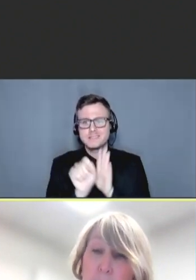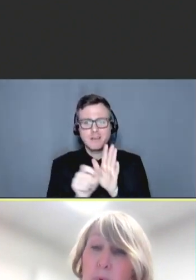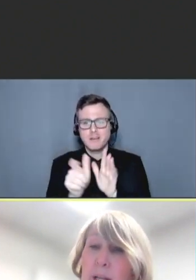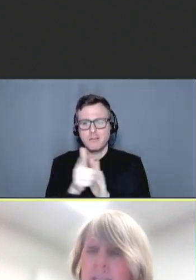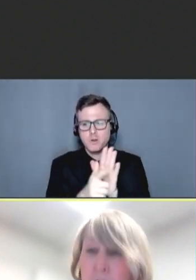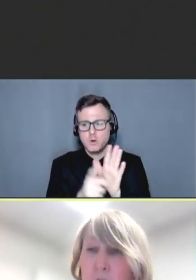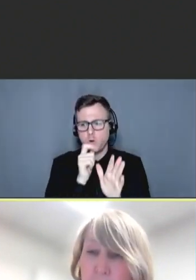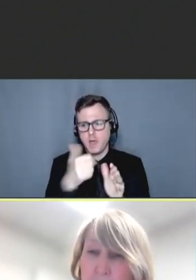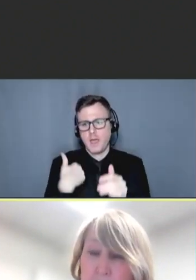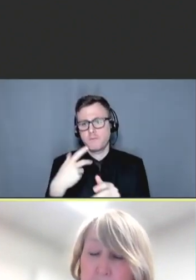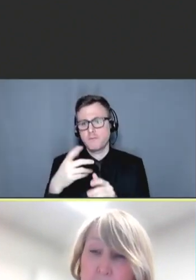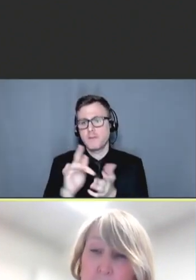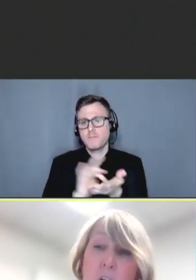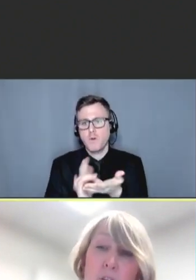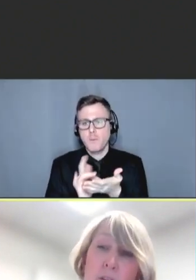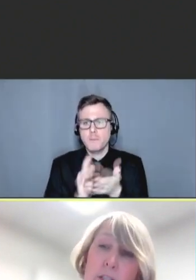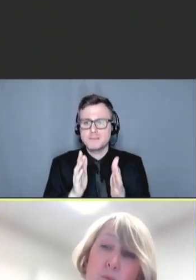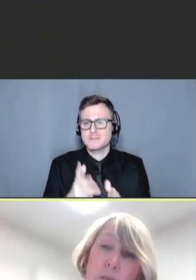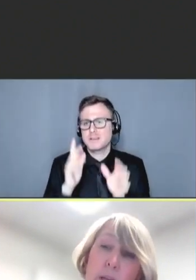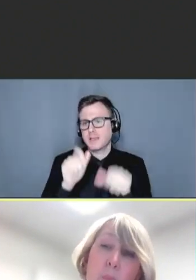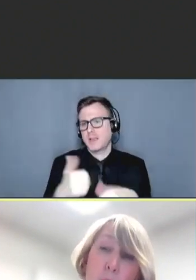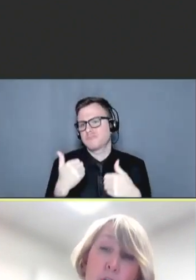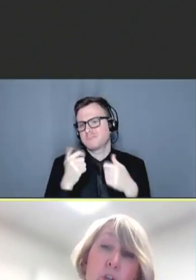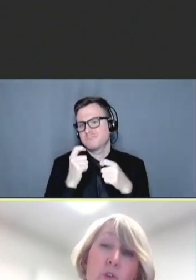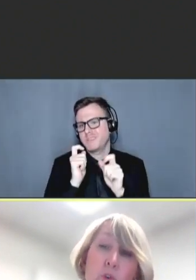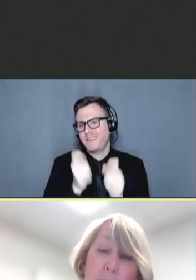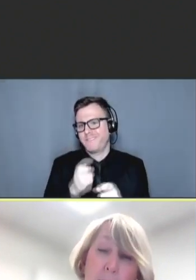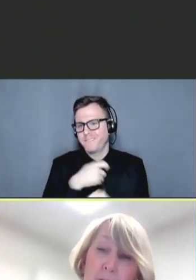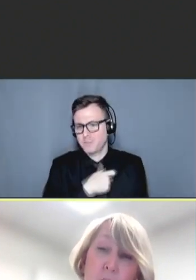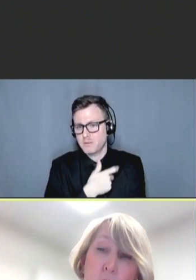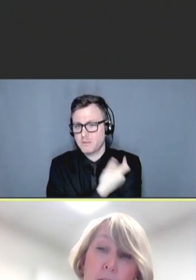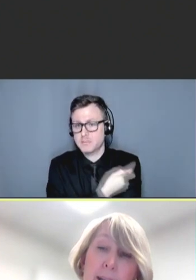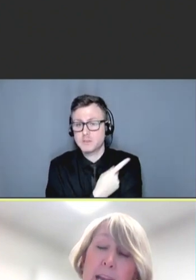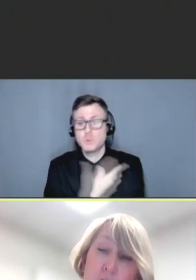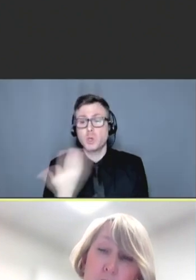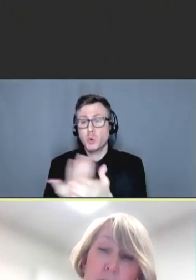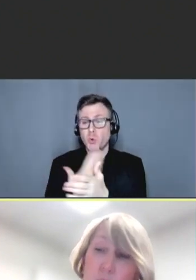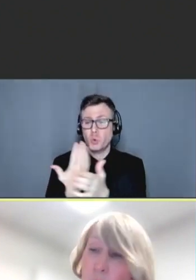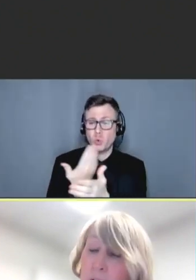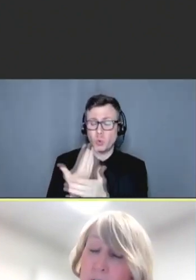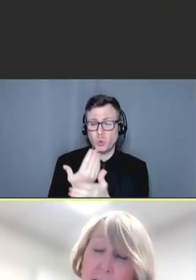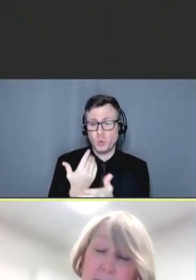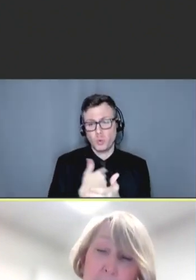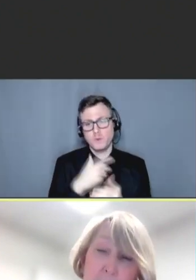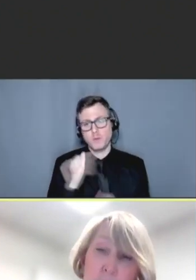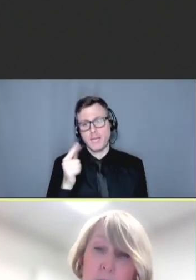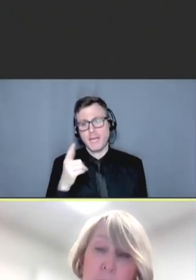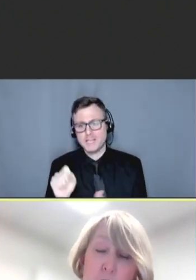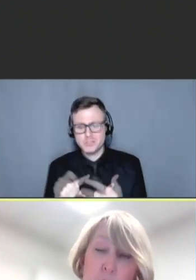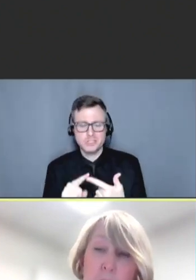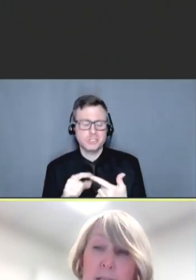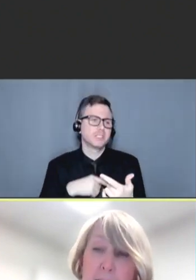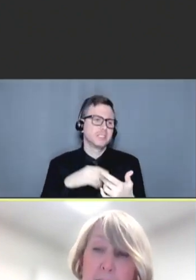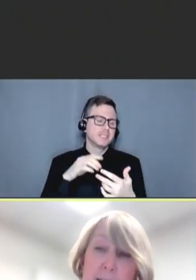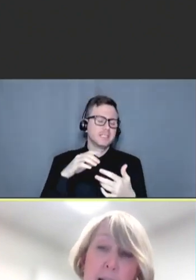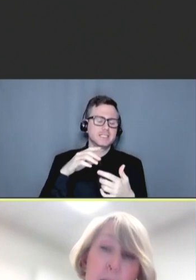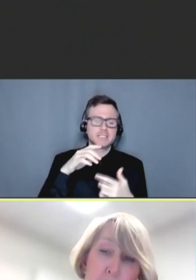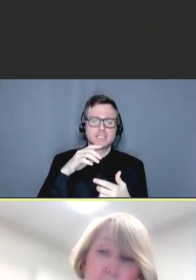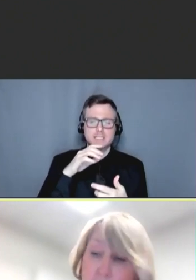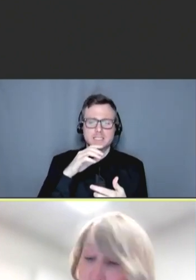to be able to give those vaccines. So, that's really important. New graphs on ages as well as vaccines, especially related to ACIP and COVID vaccines.